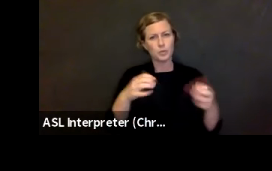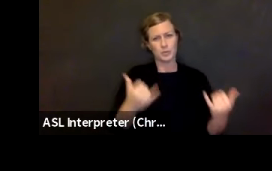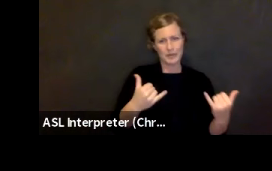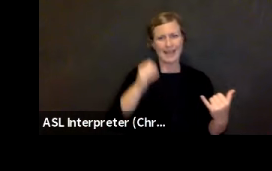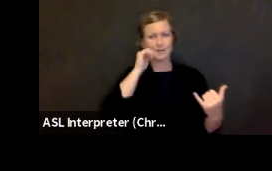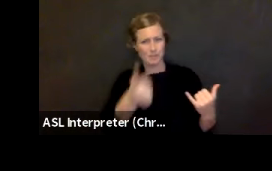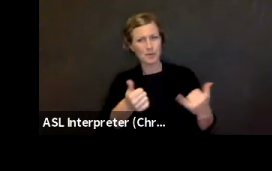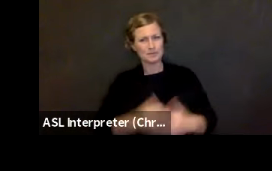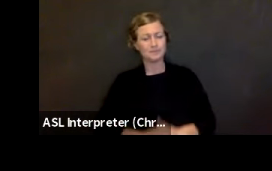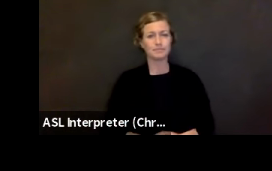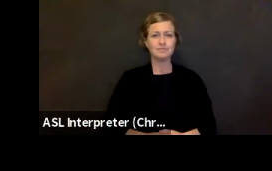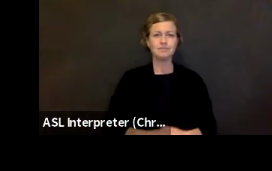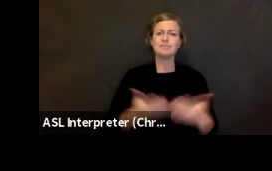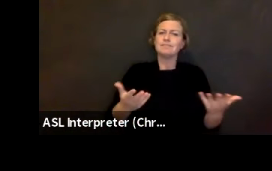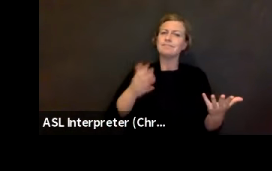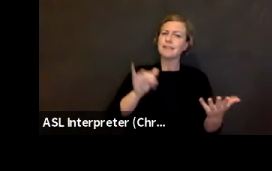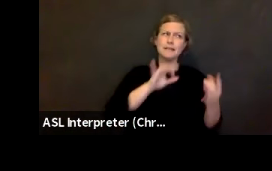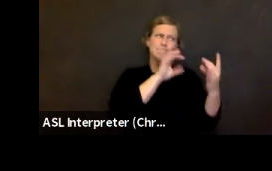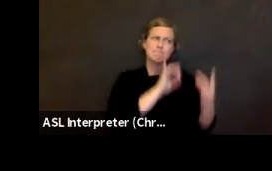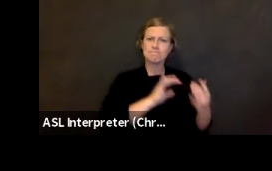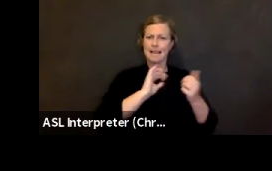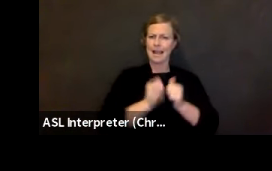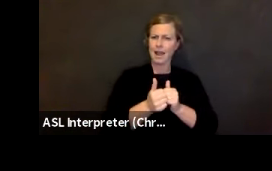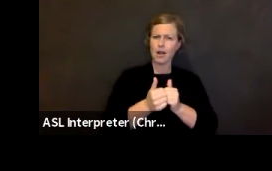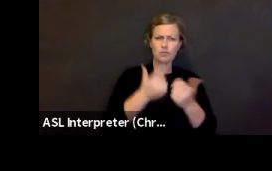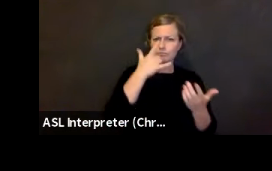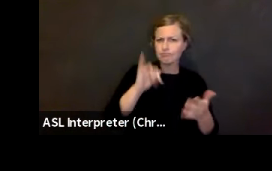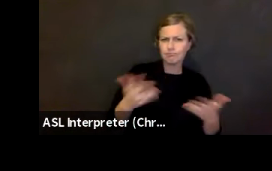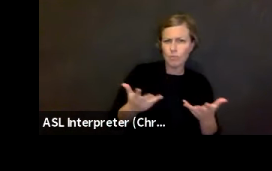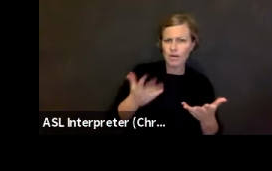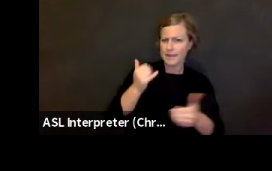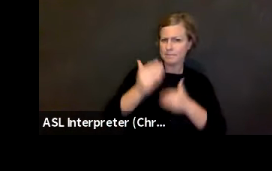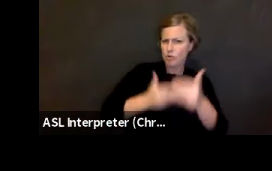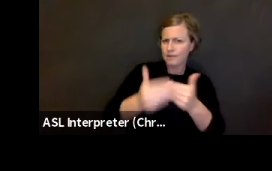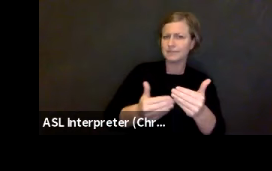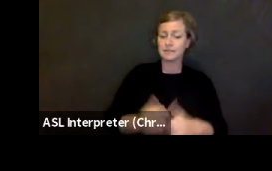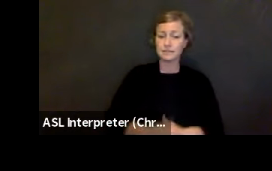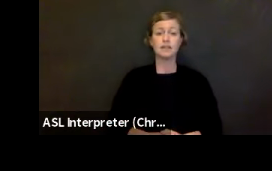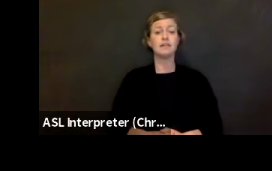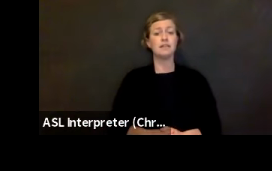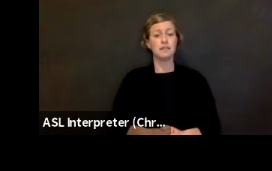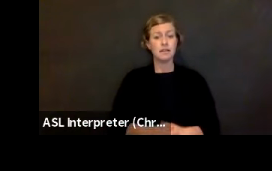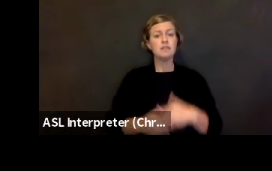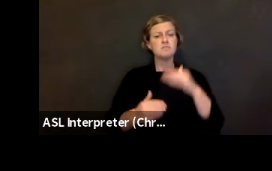going to do later today and